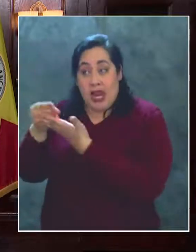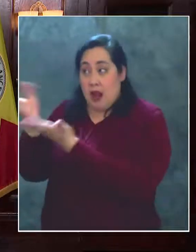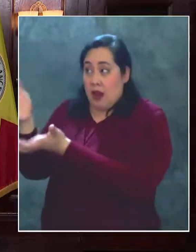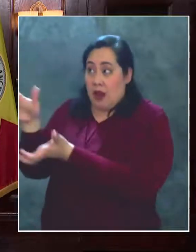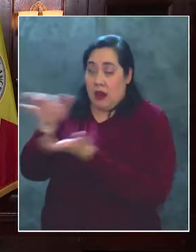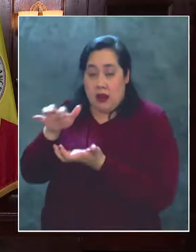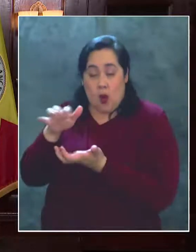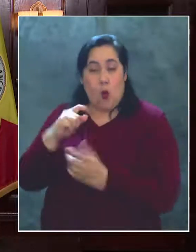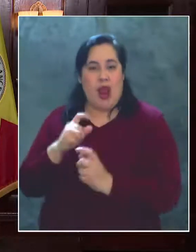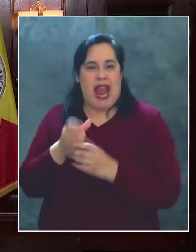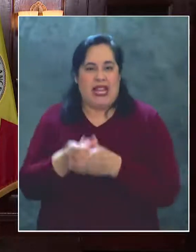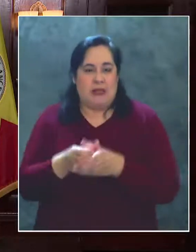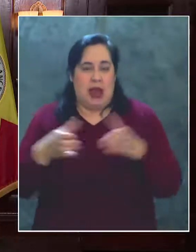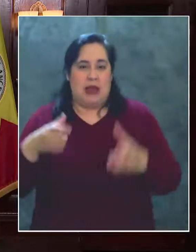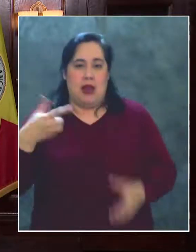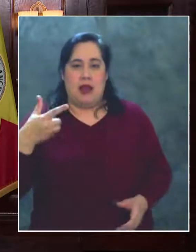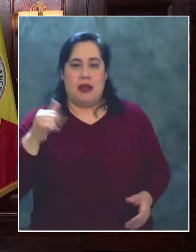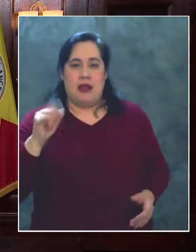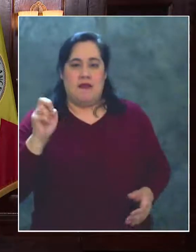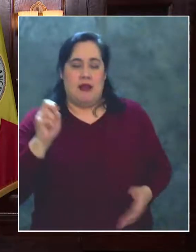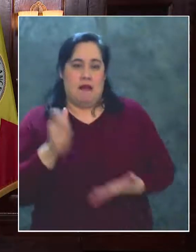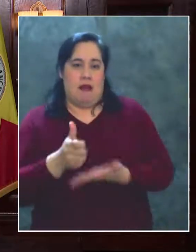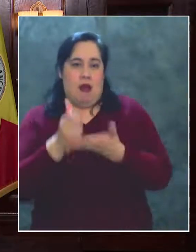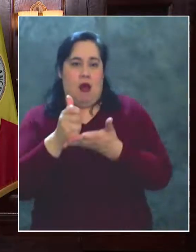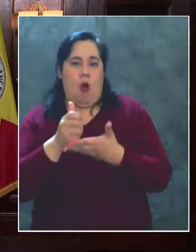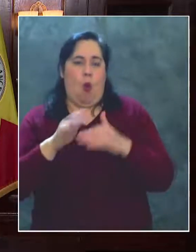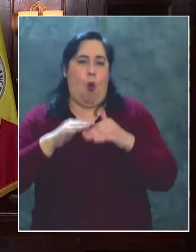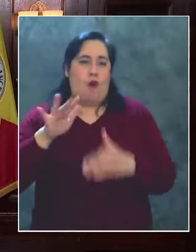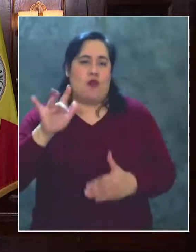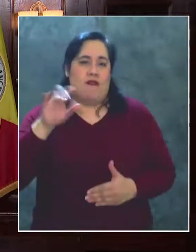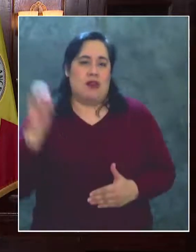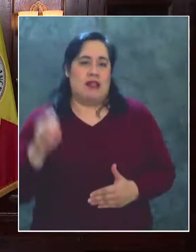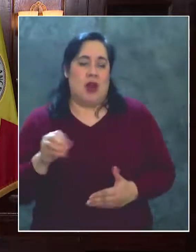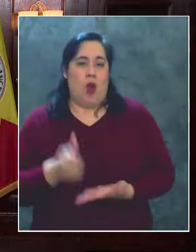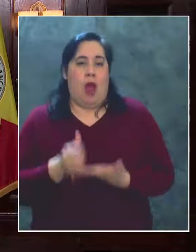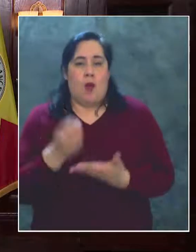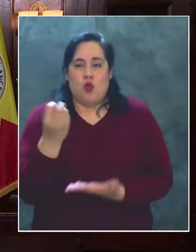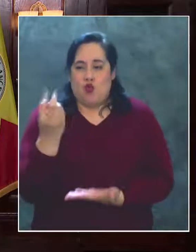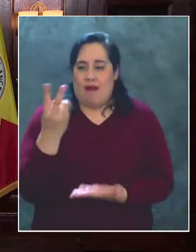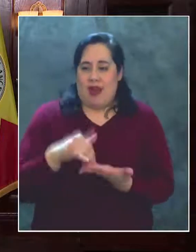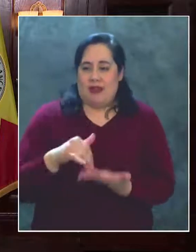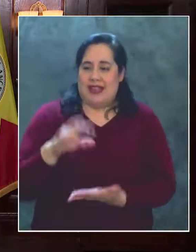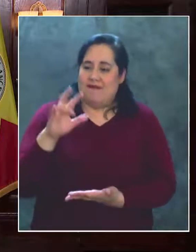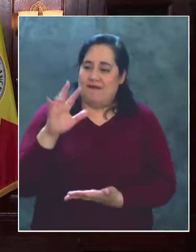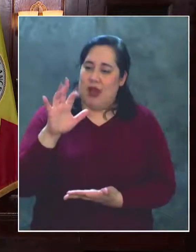WE EXPANDED THE INITIATIVE BY MORE THAN 25% HELPING 12,572 FAMILIES.